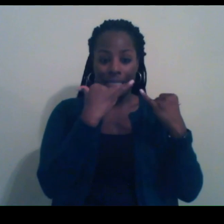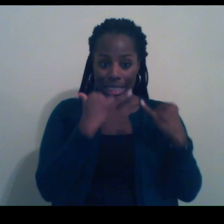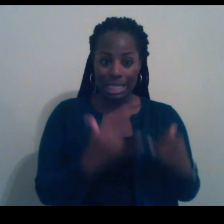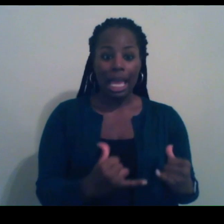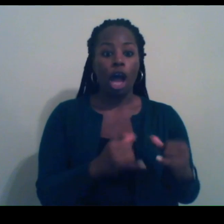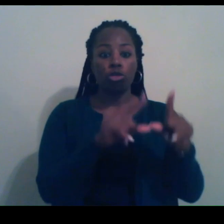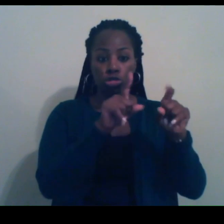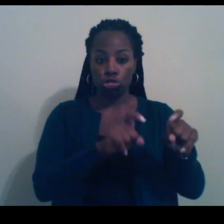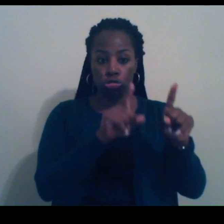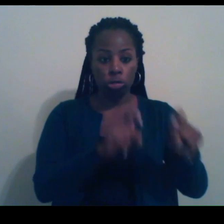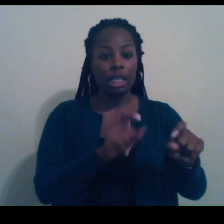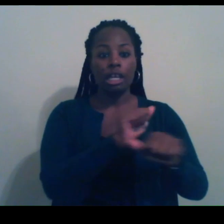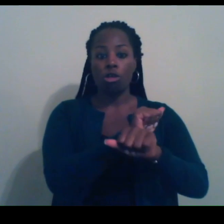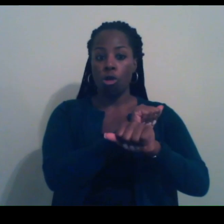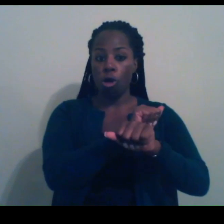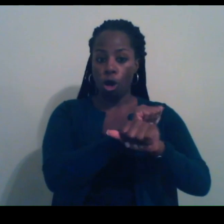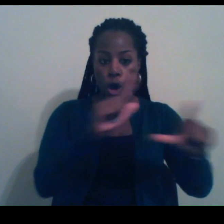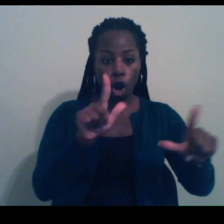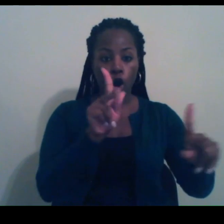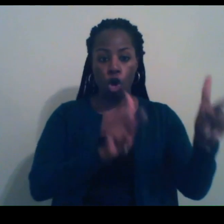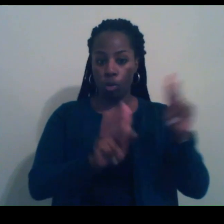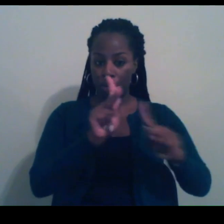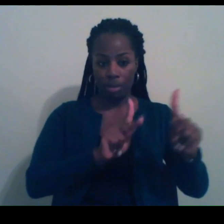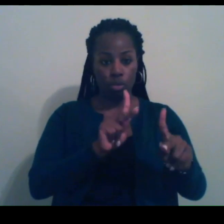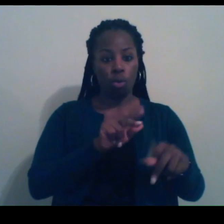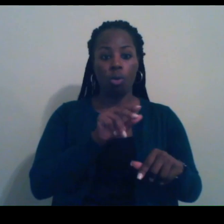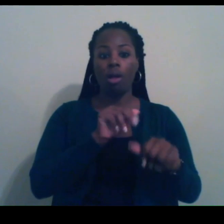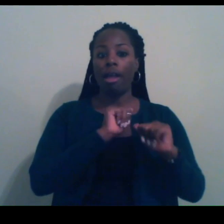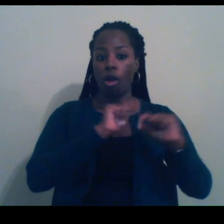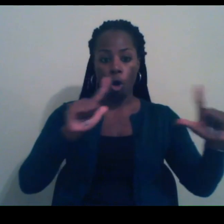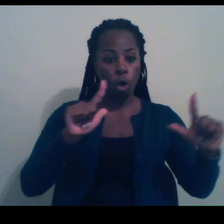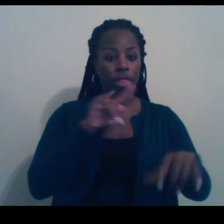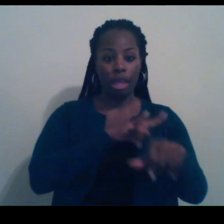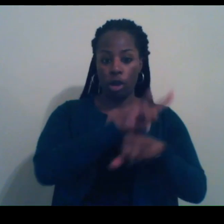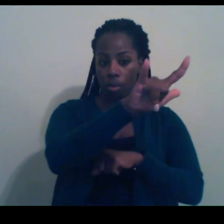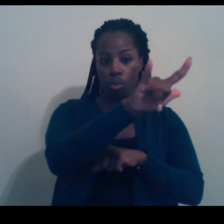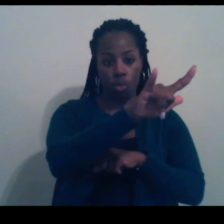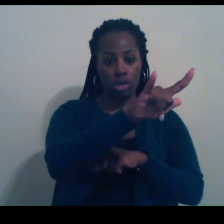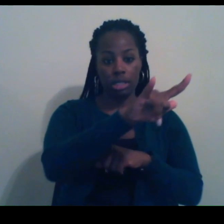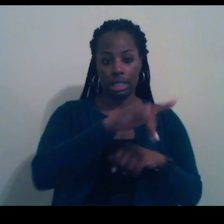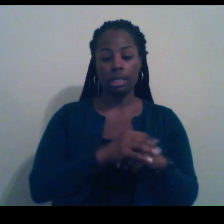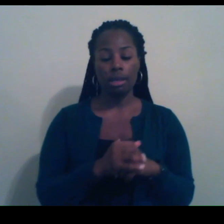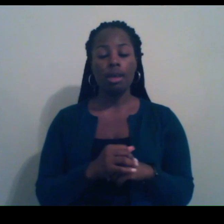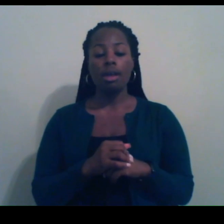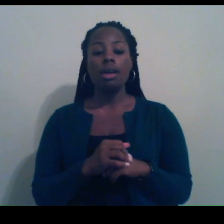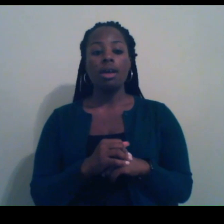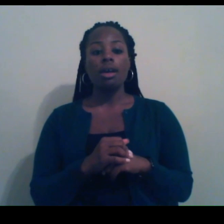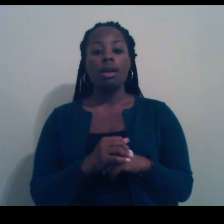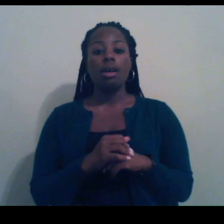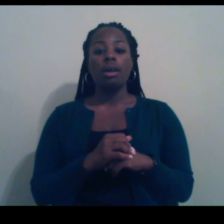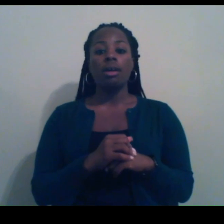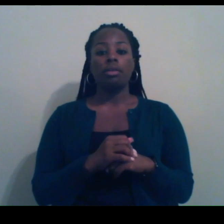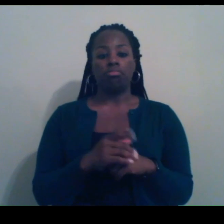direct flights all airports and as I mentioned within the next 12 hours or so